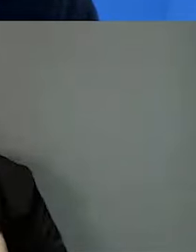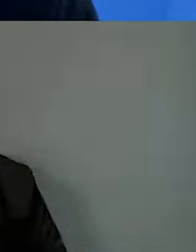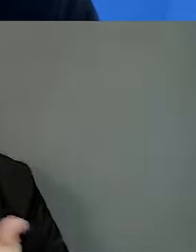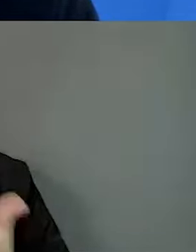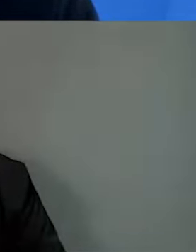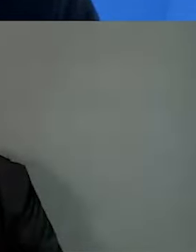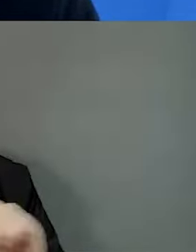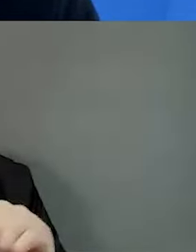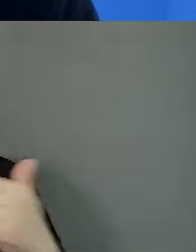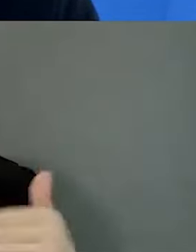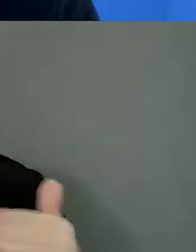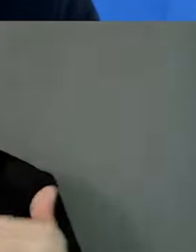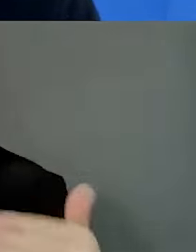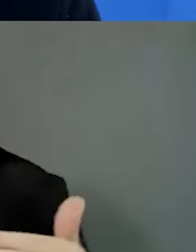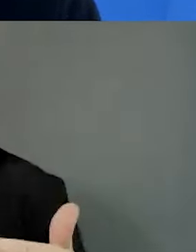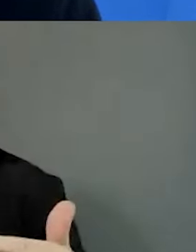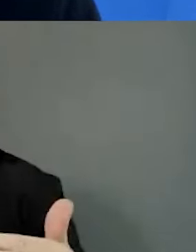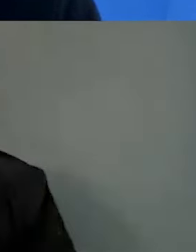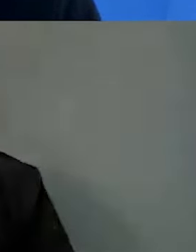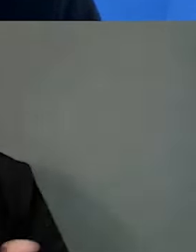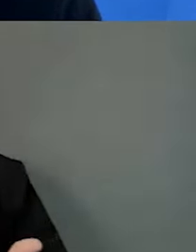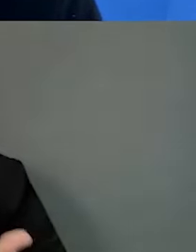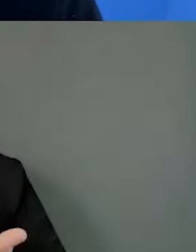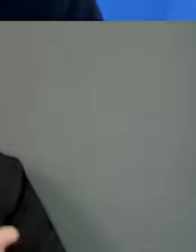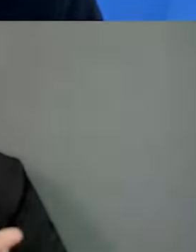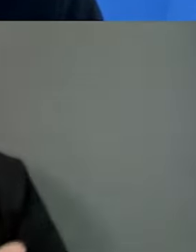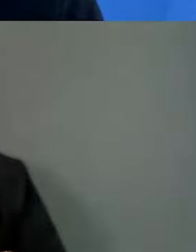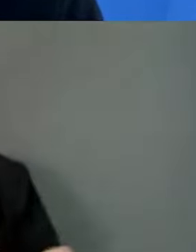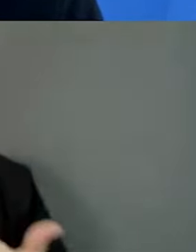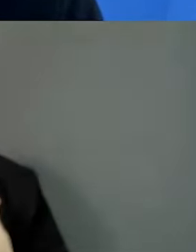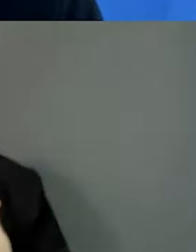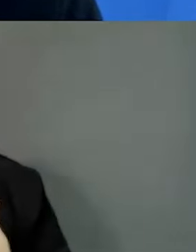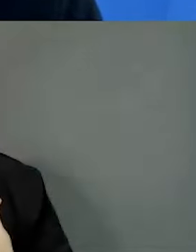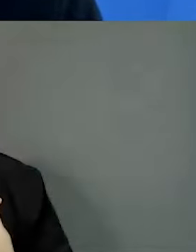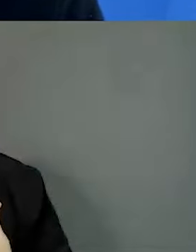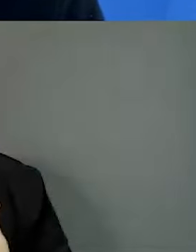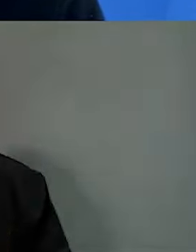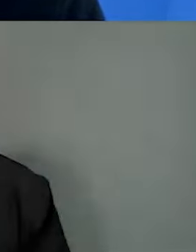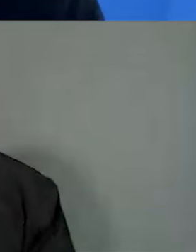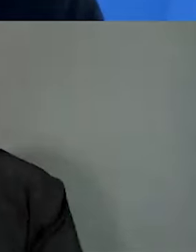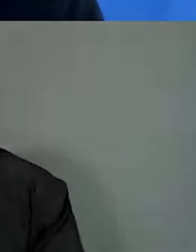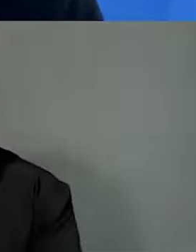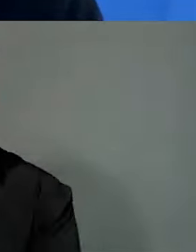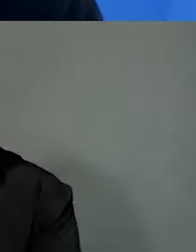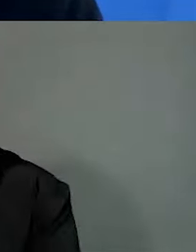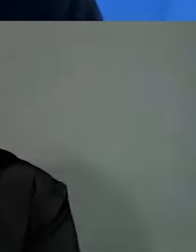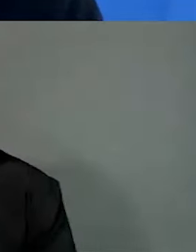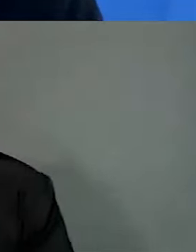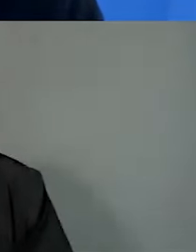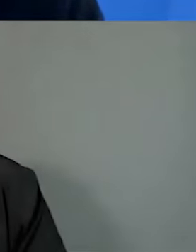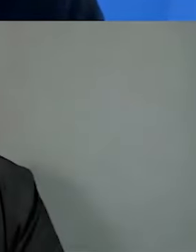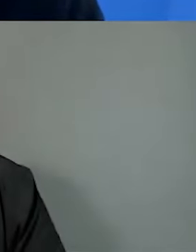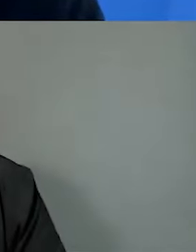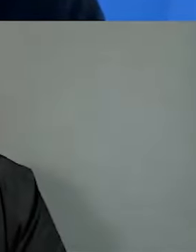forward with some of the documents that we have with frequently asked questions that we update as we go forward and we will be